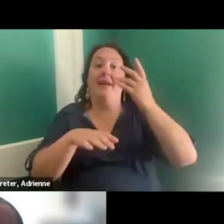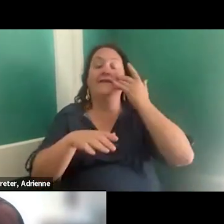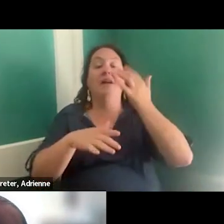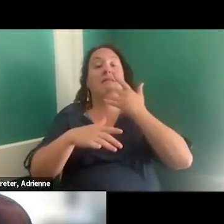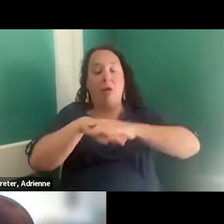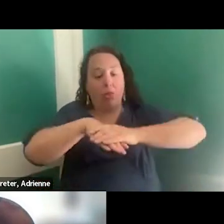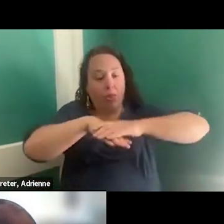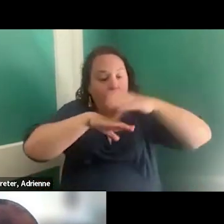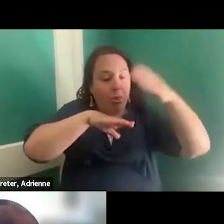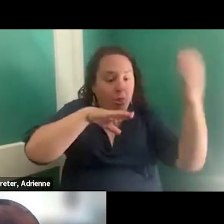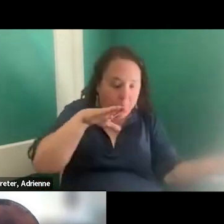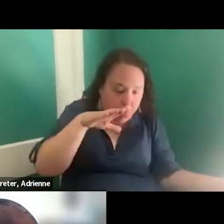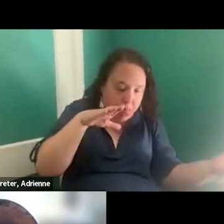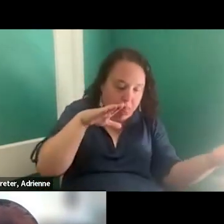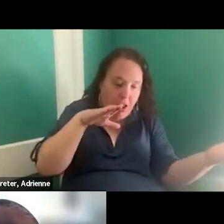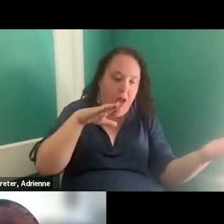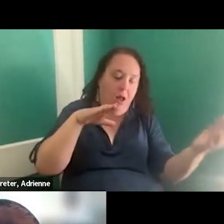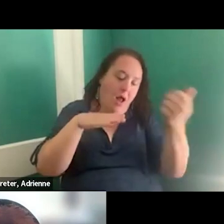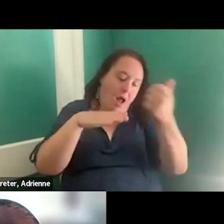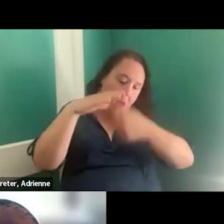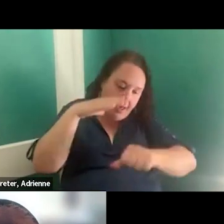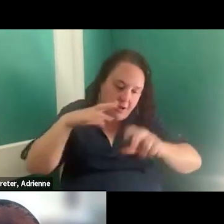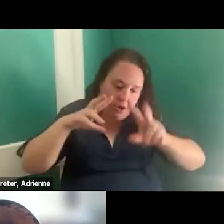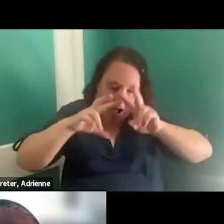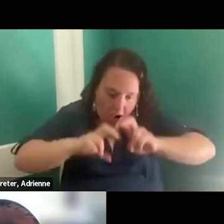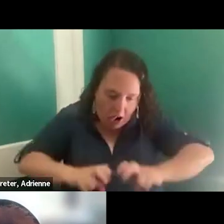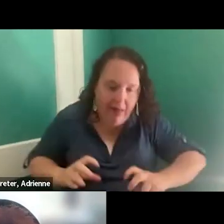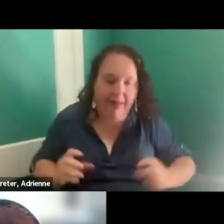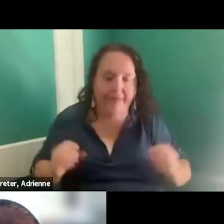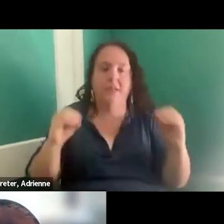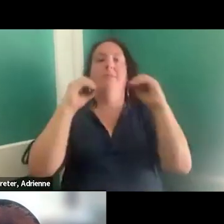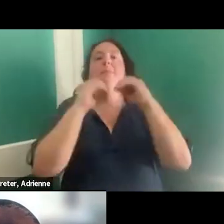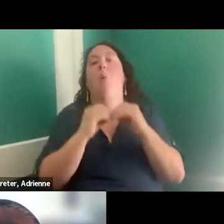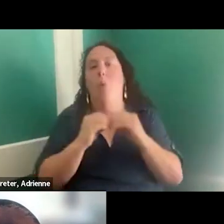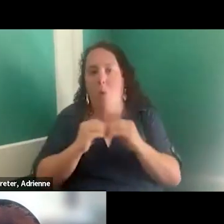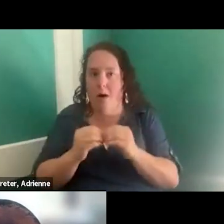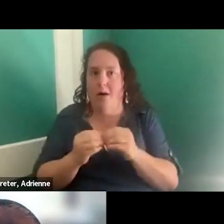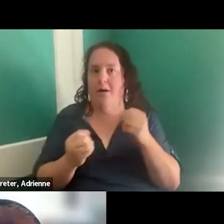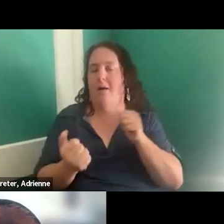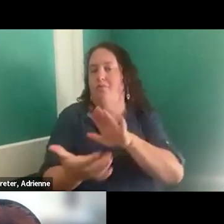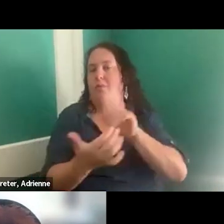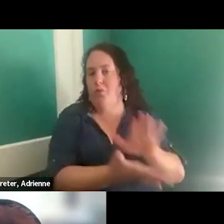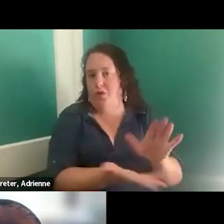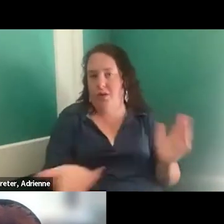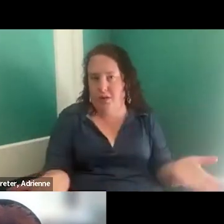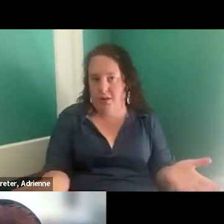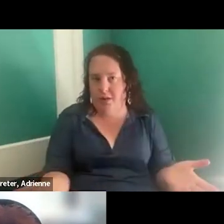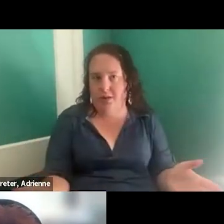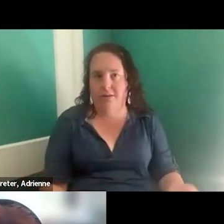actual actions.